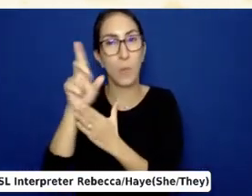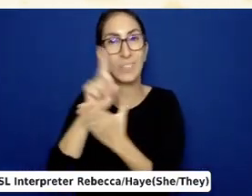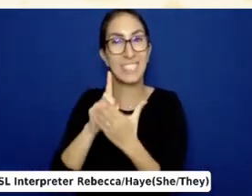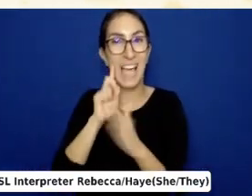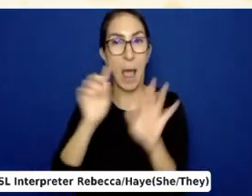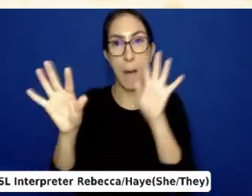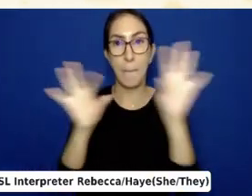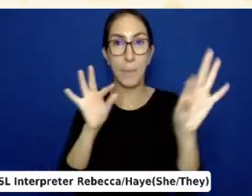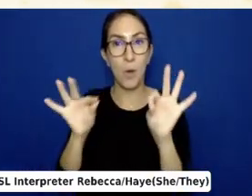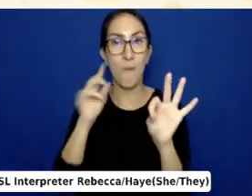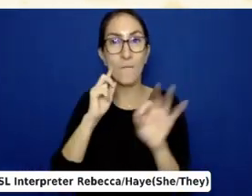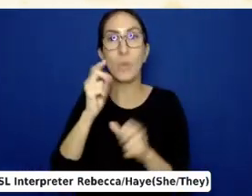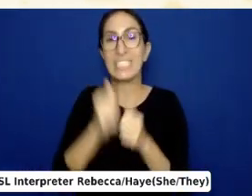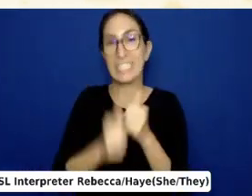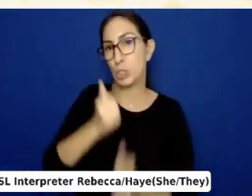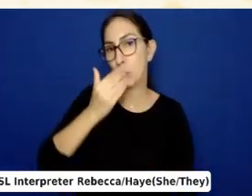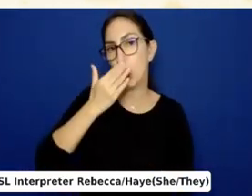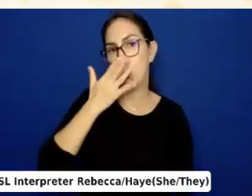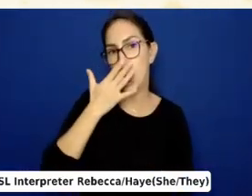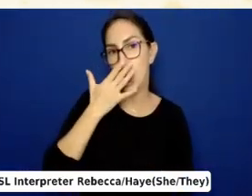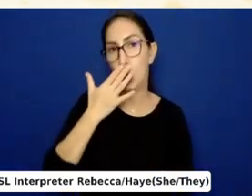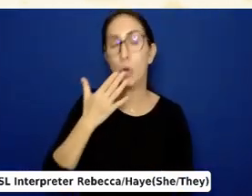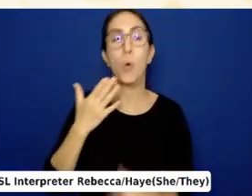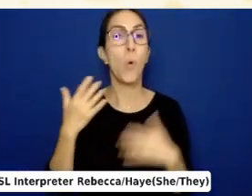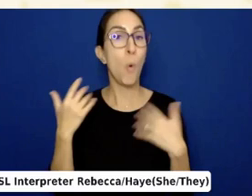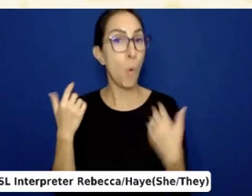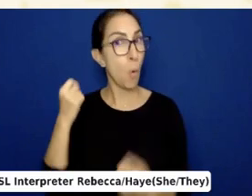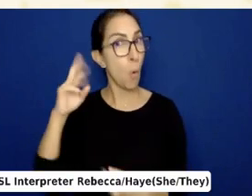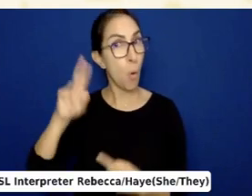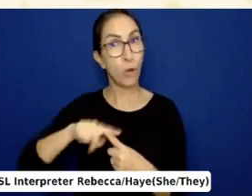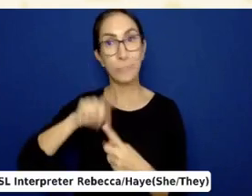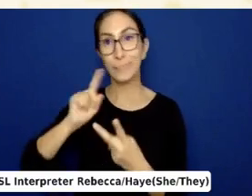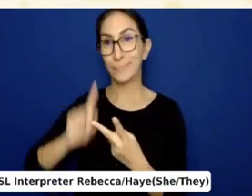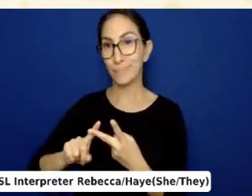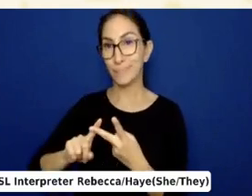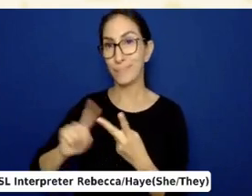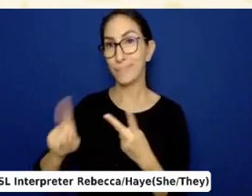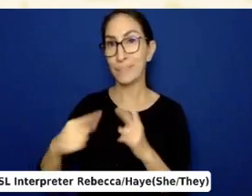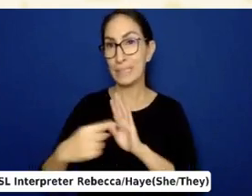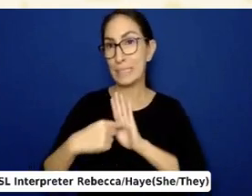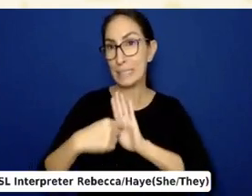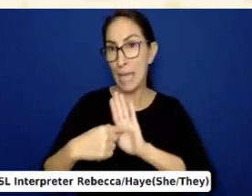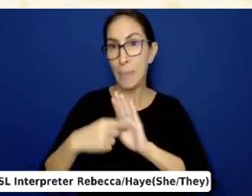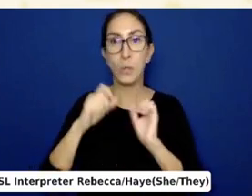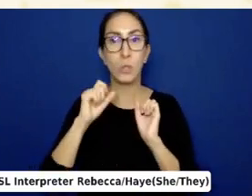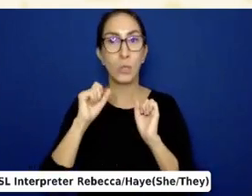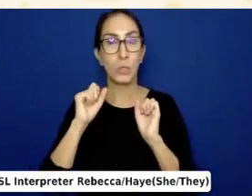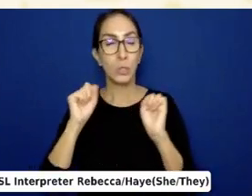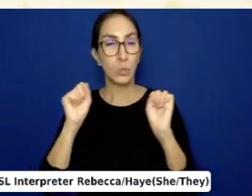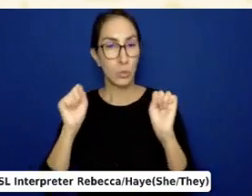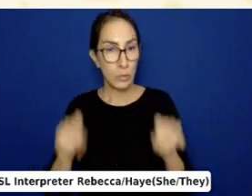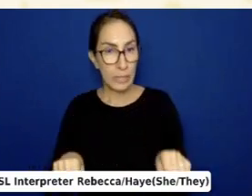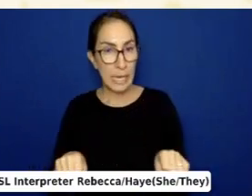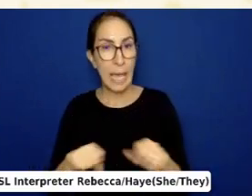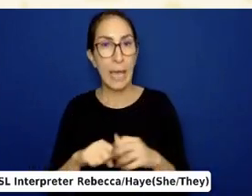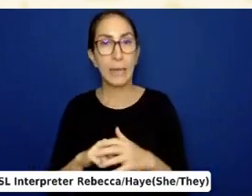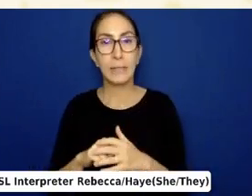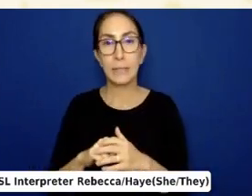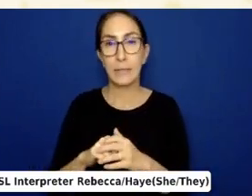For example, you can definitely identify that each color is